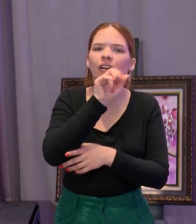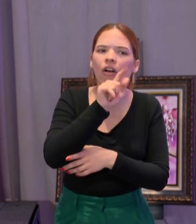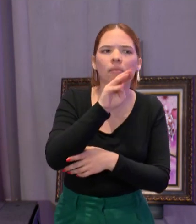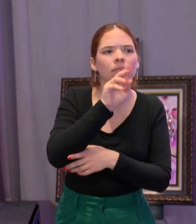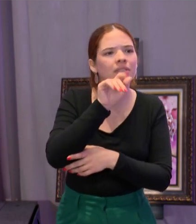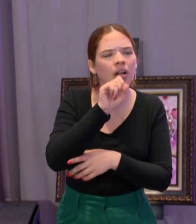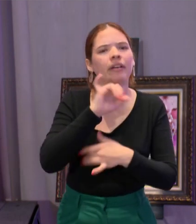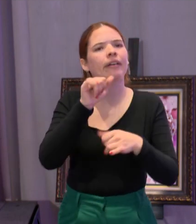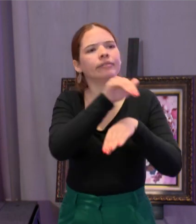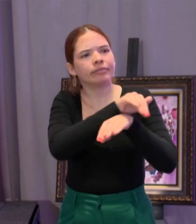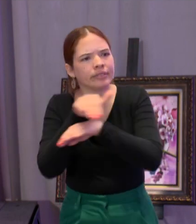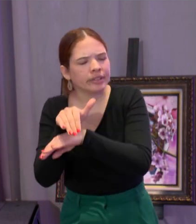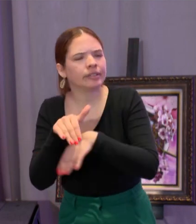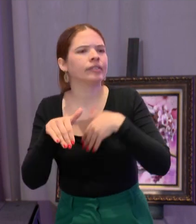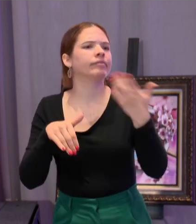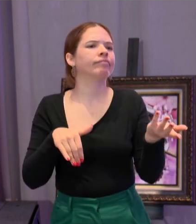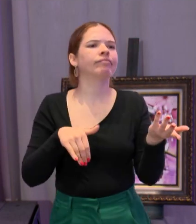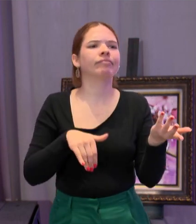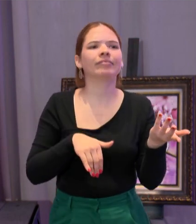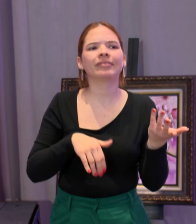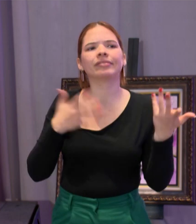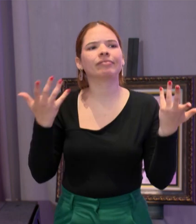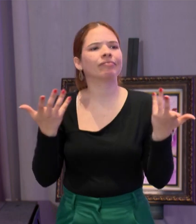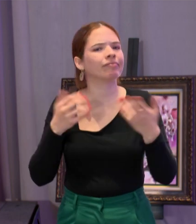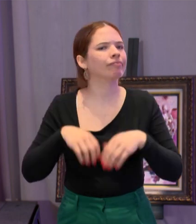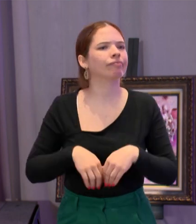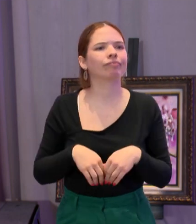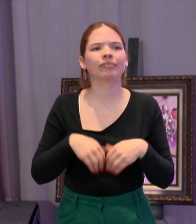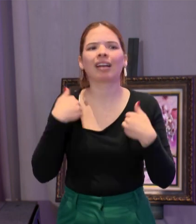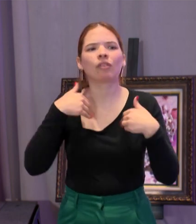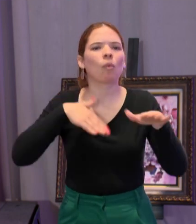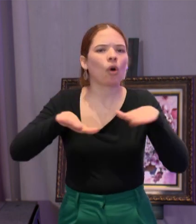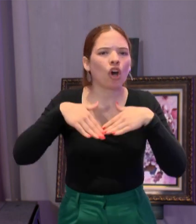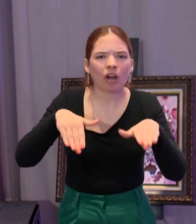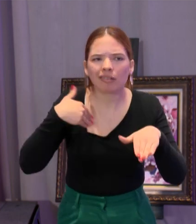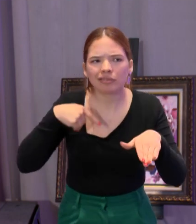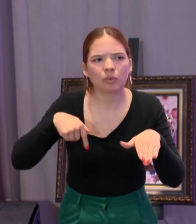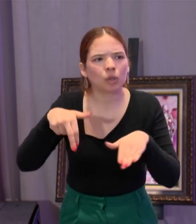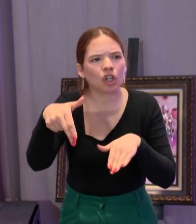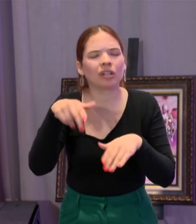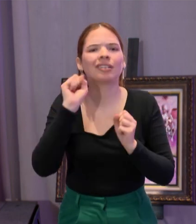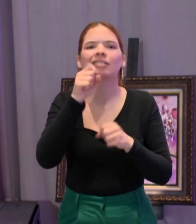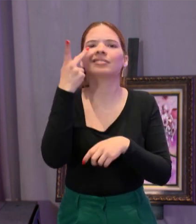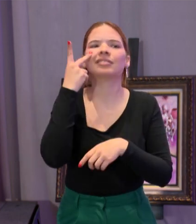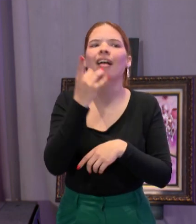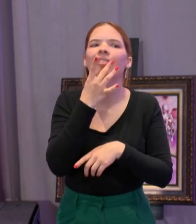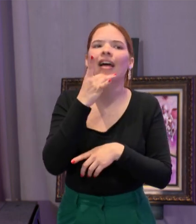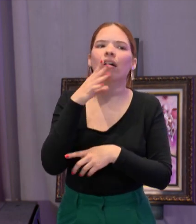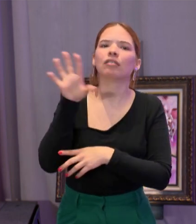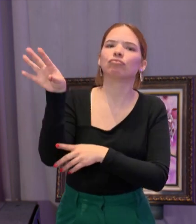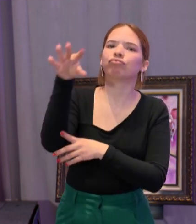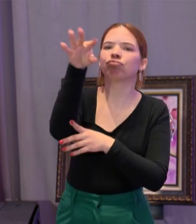EVENING LANTERN WALKS. ALSO THE CROWD FAVORITE, PUPS IN